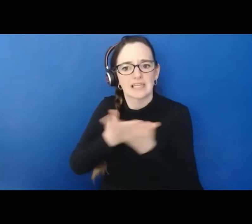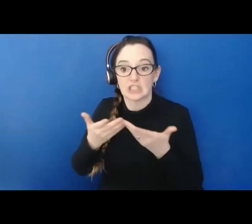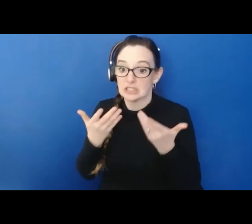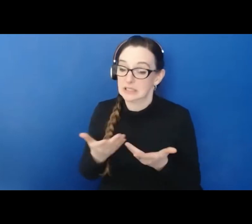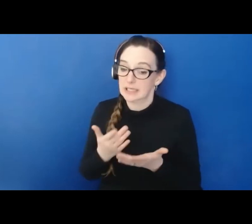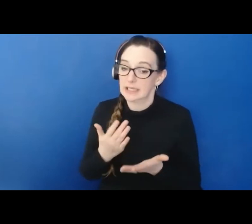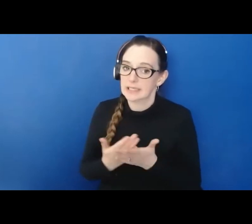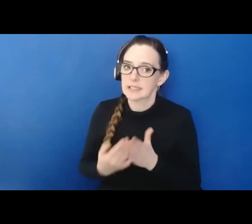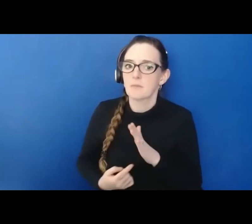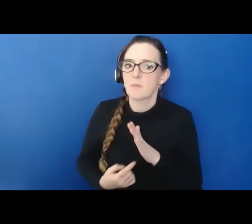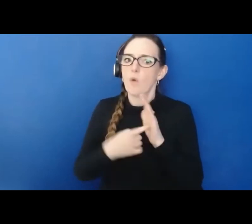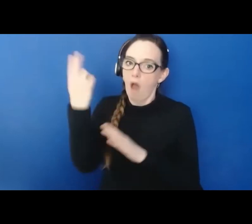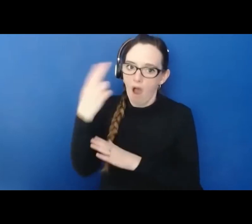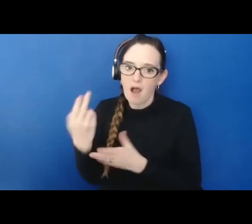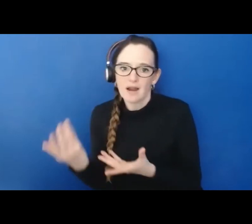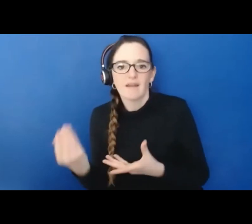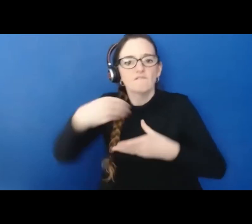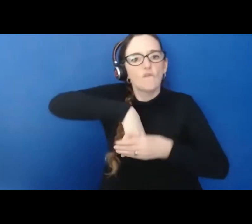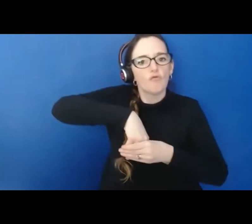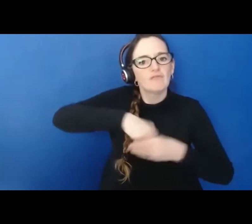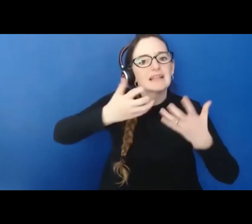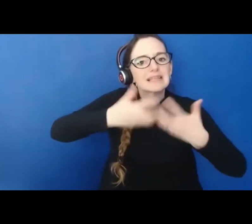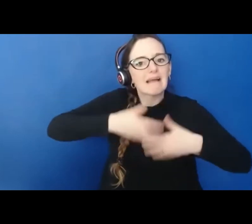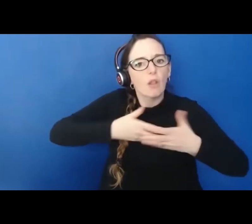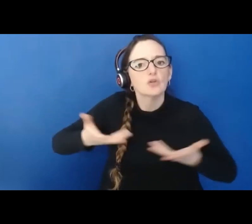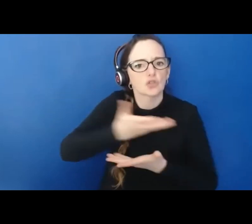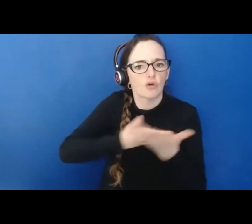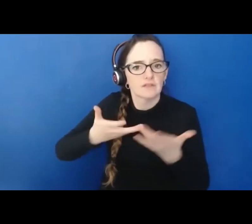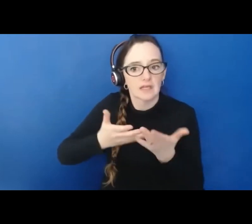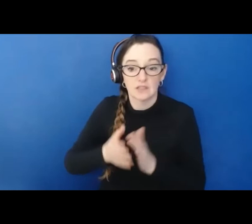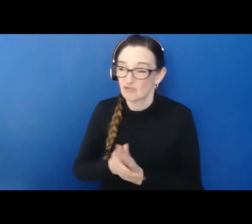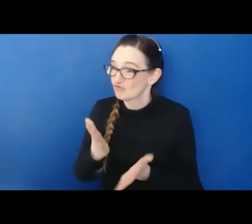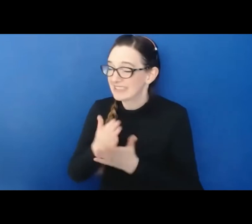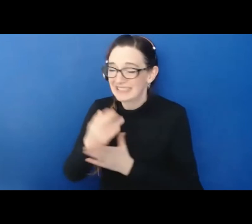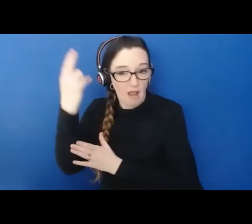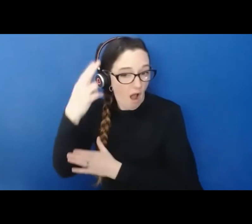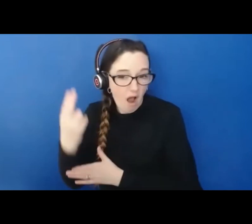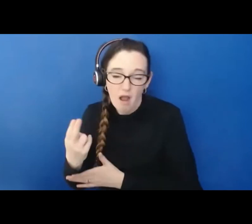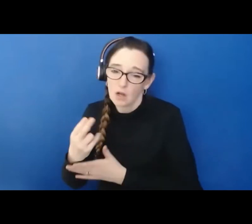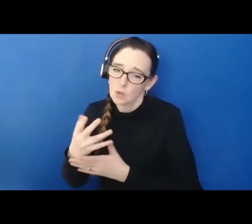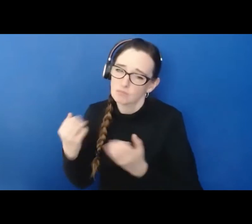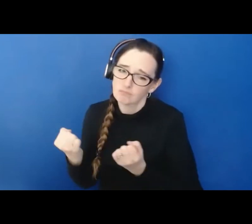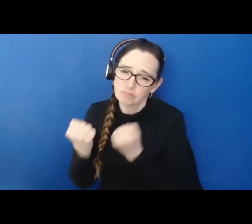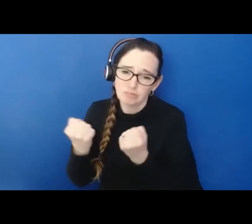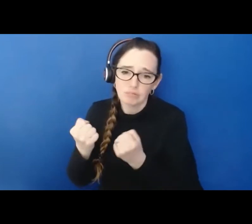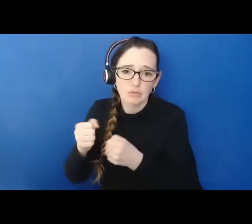conversations. The art world provides one of the strongest societal and social test beds for the digital native generation.